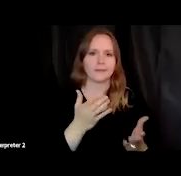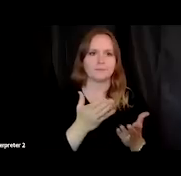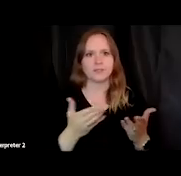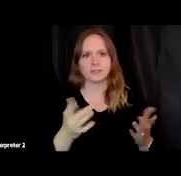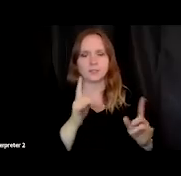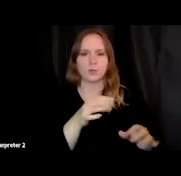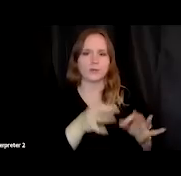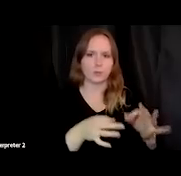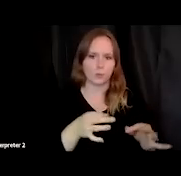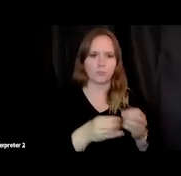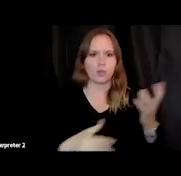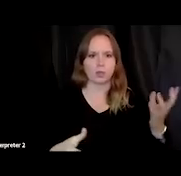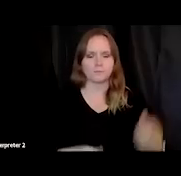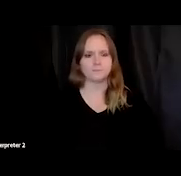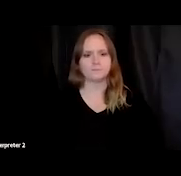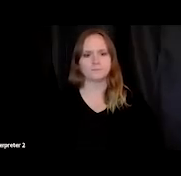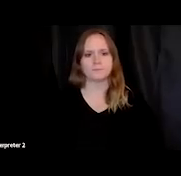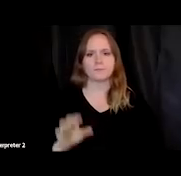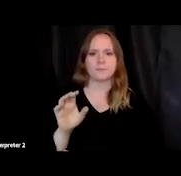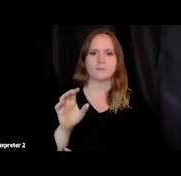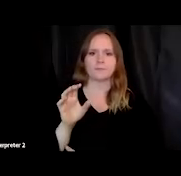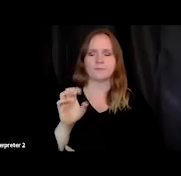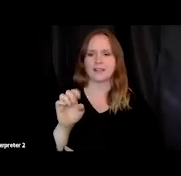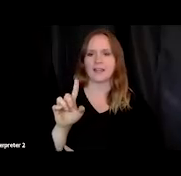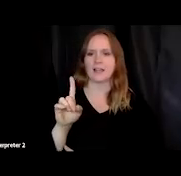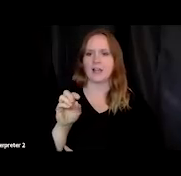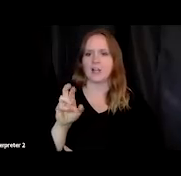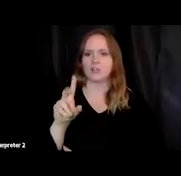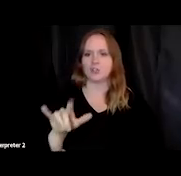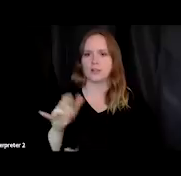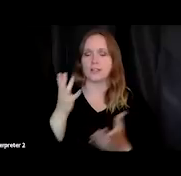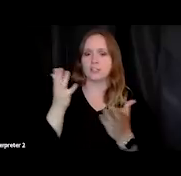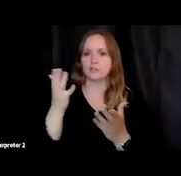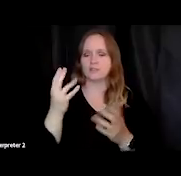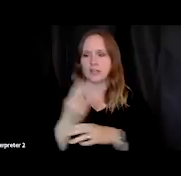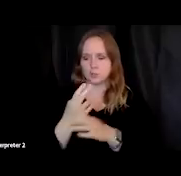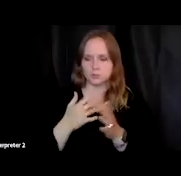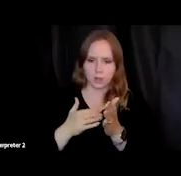Elderly Service is a service I use often, love them, they're great as well.